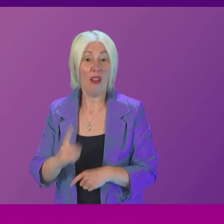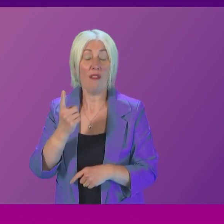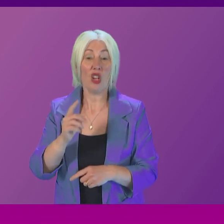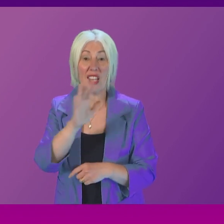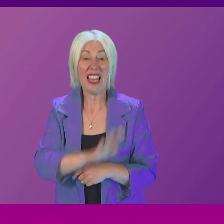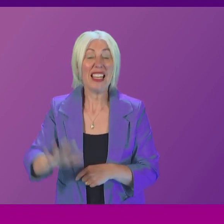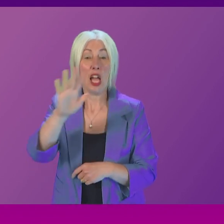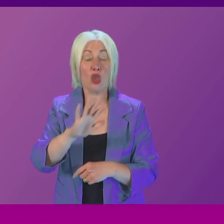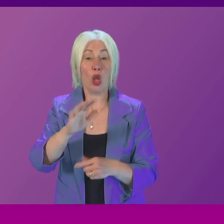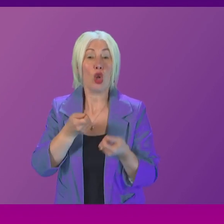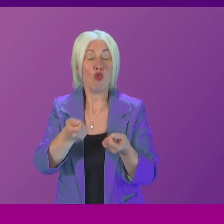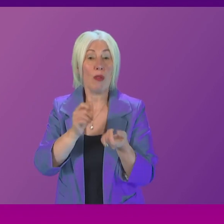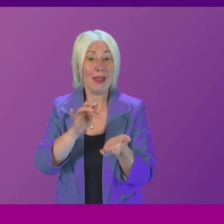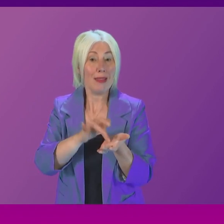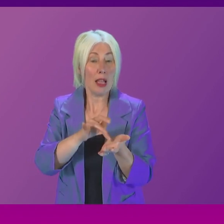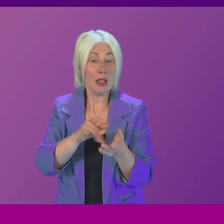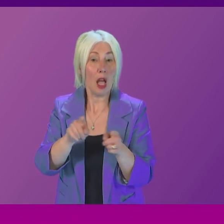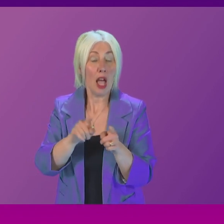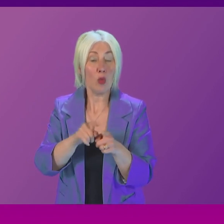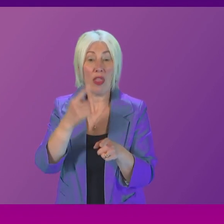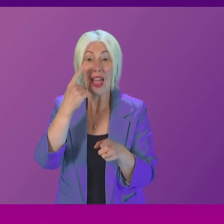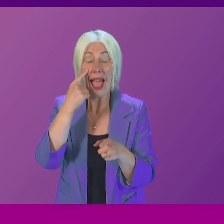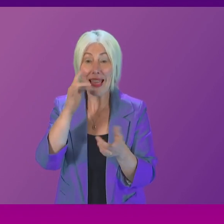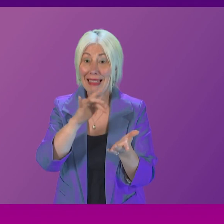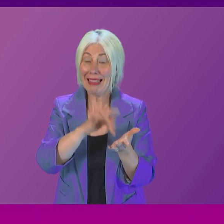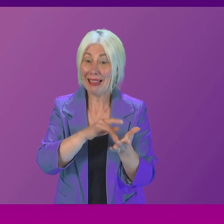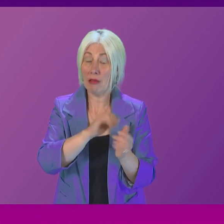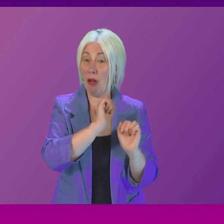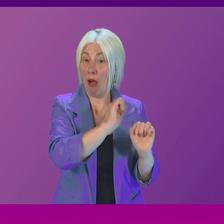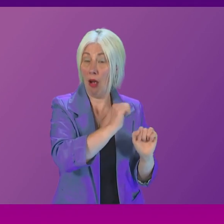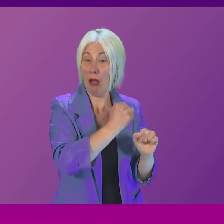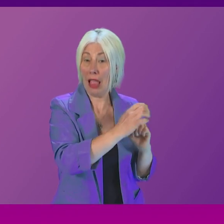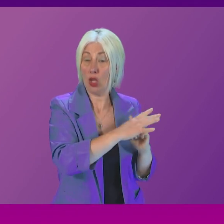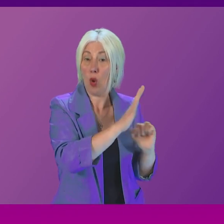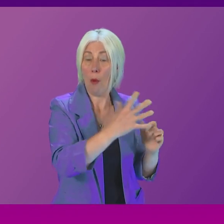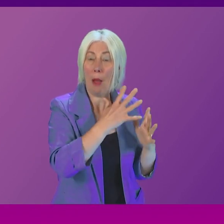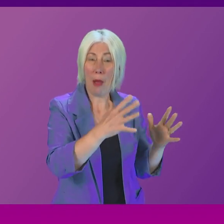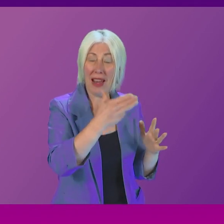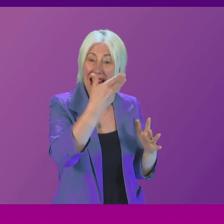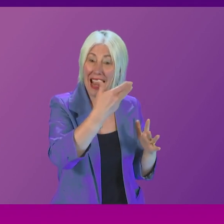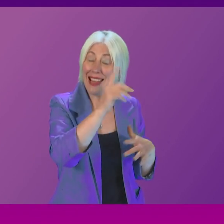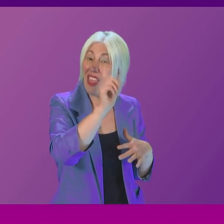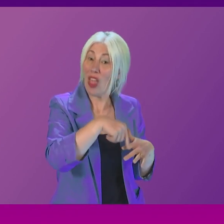eye centre at NHS Golden Jubilee—delivered almost 9,000 cataract procedures.